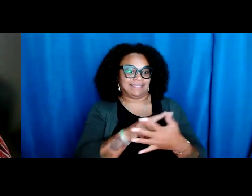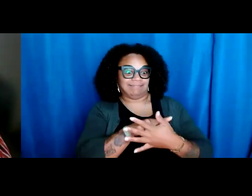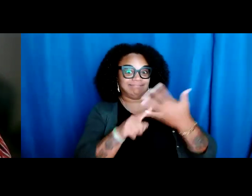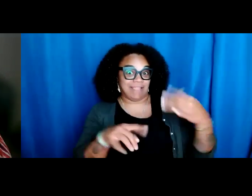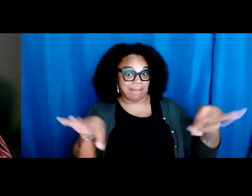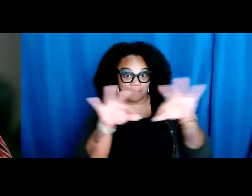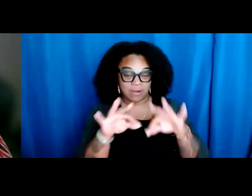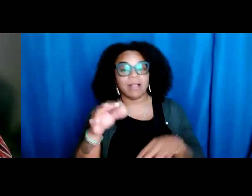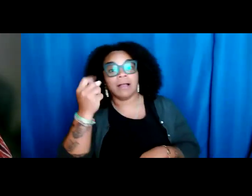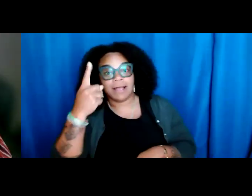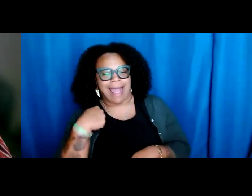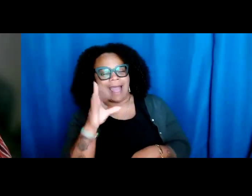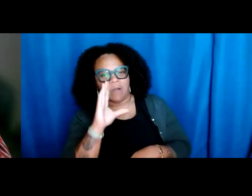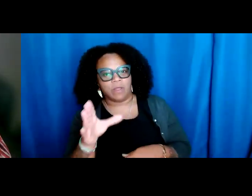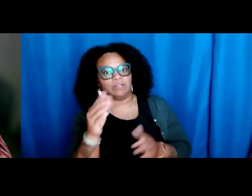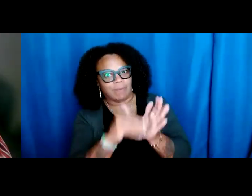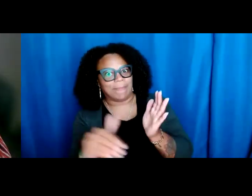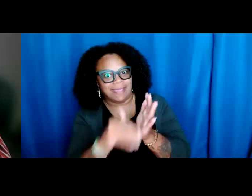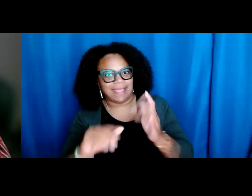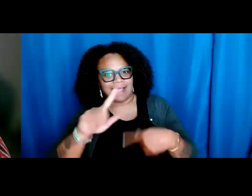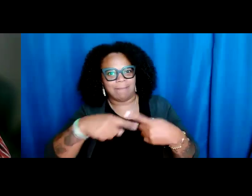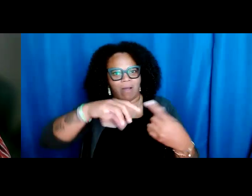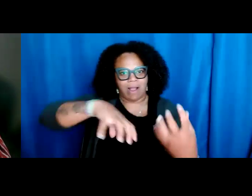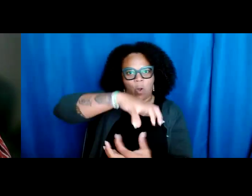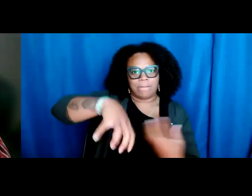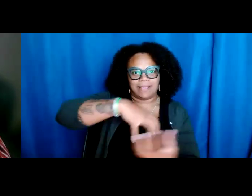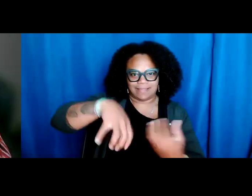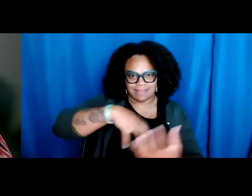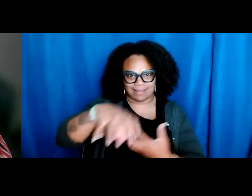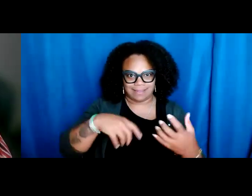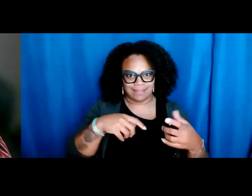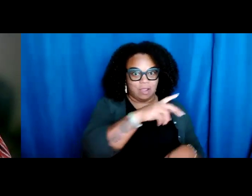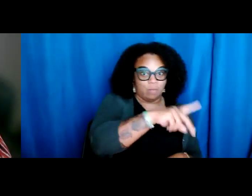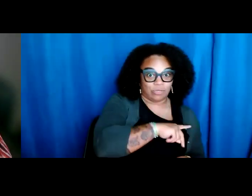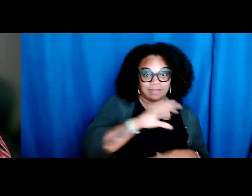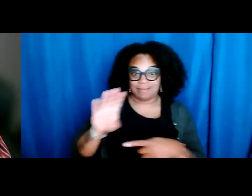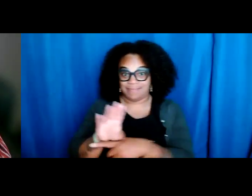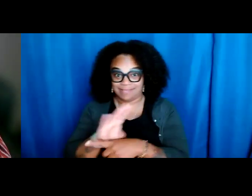your funds, because if you don't learn anything from this workshop today, I really want you to